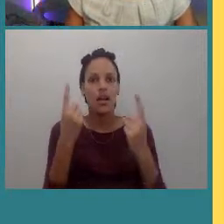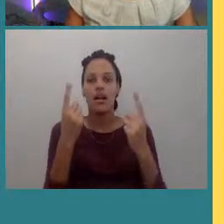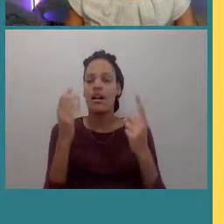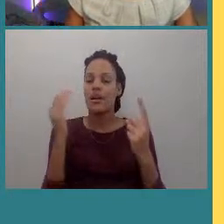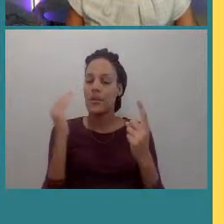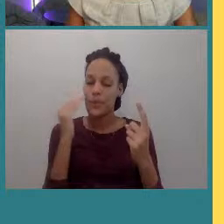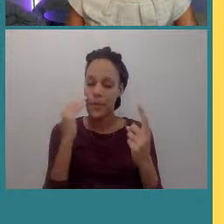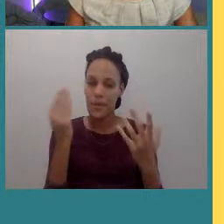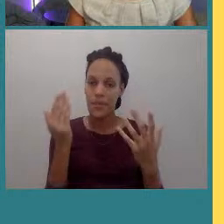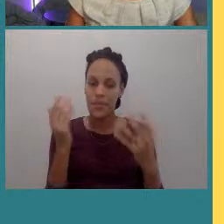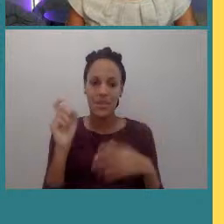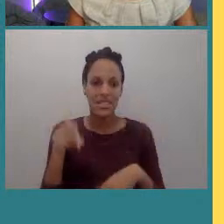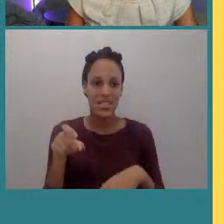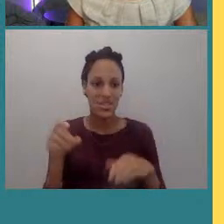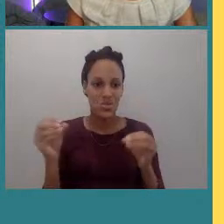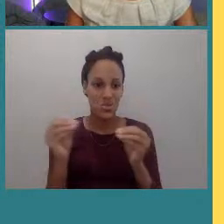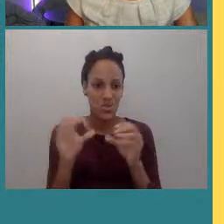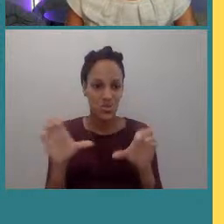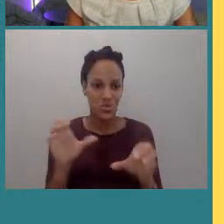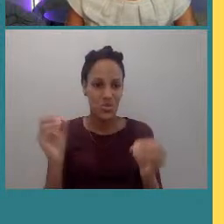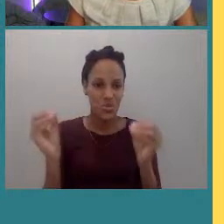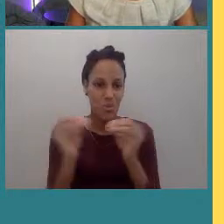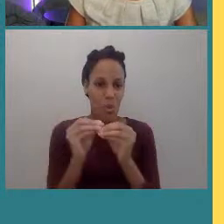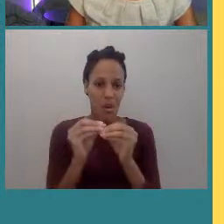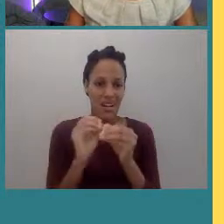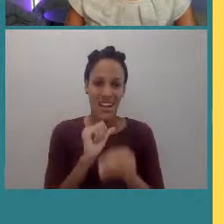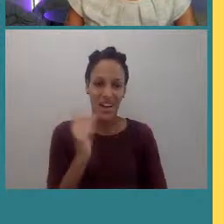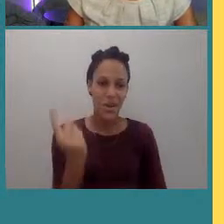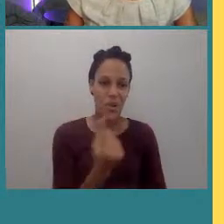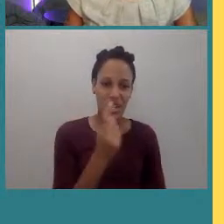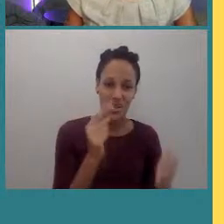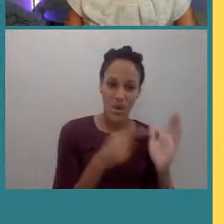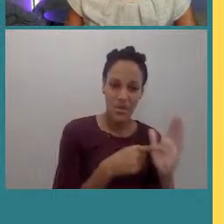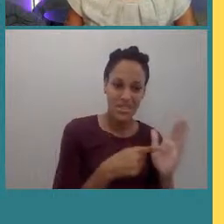We have three more questions. I don't know how we can get to these. First, a fellow